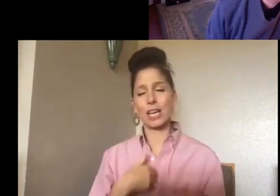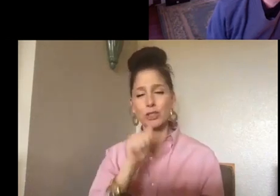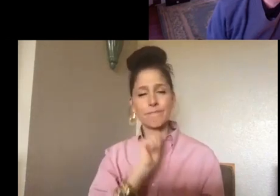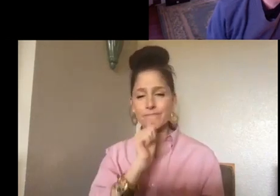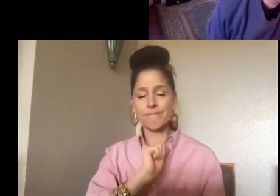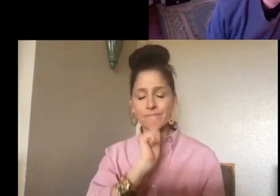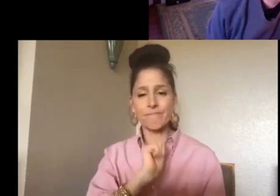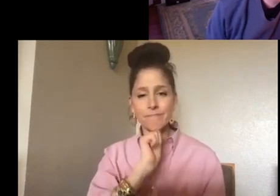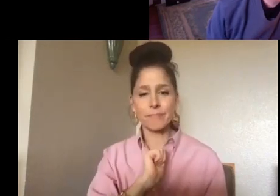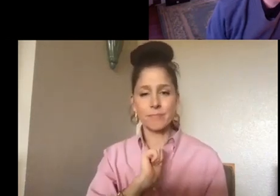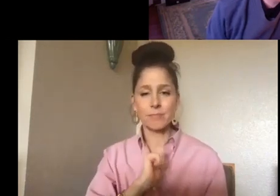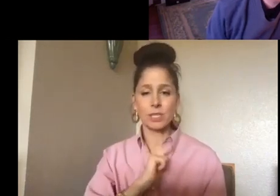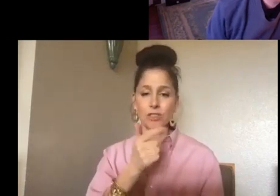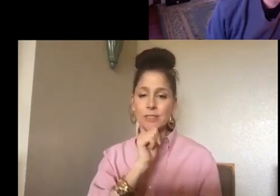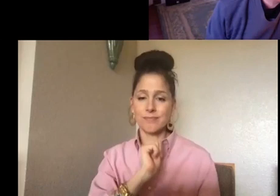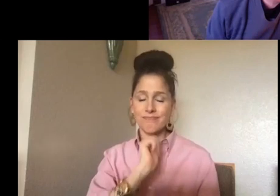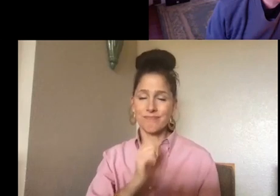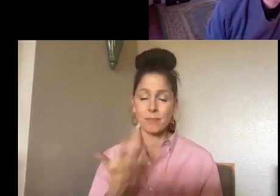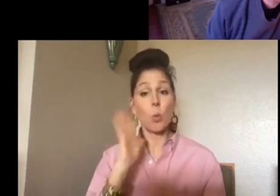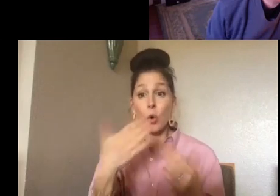but now when I look back, I do wish I would have had the patience for it,